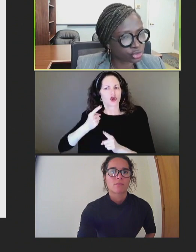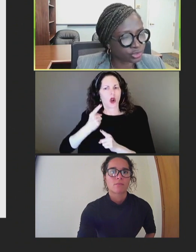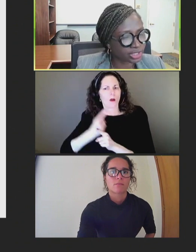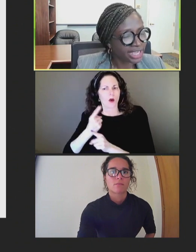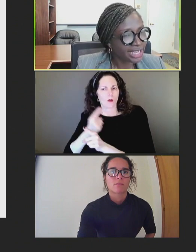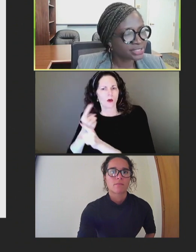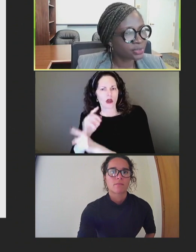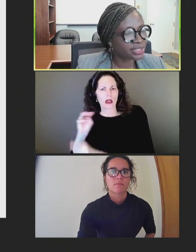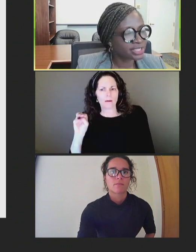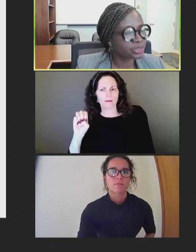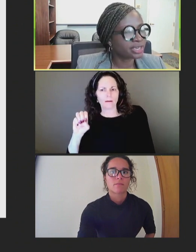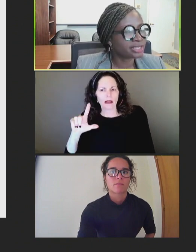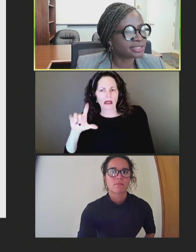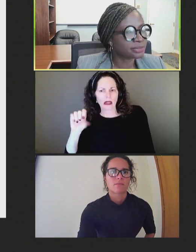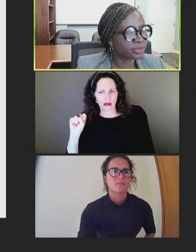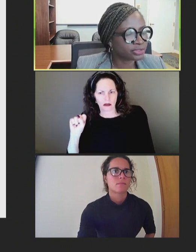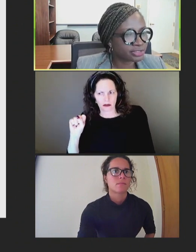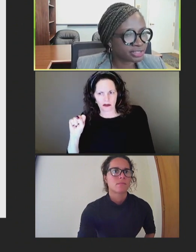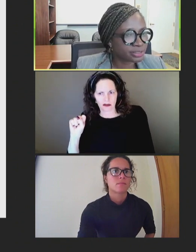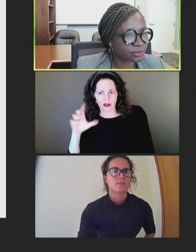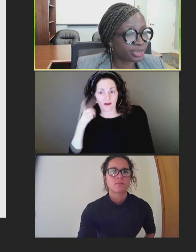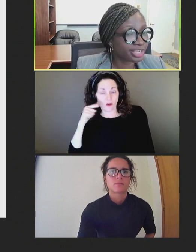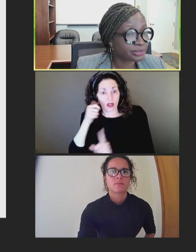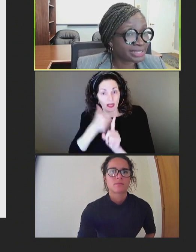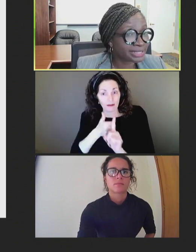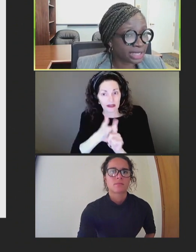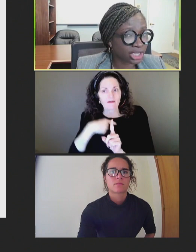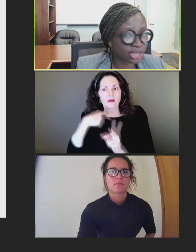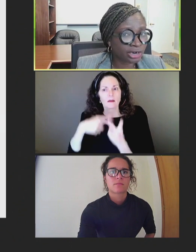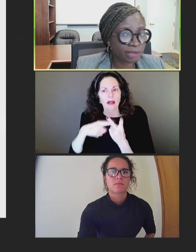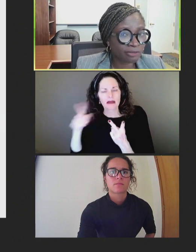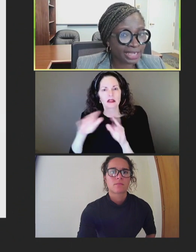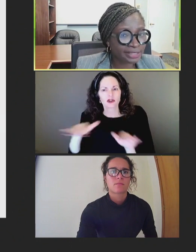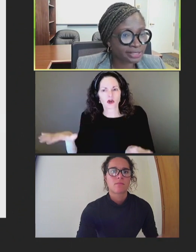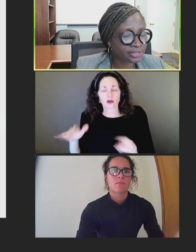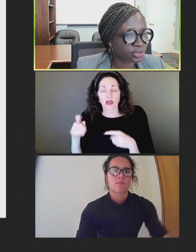children. So, these were not the typical things that we were expecting to hear about vaccines of